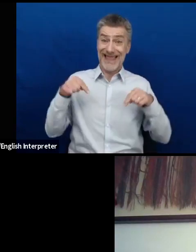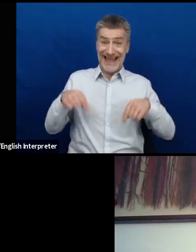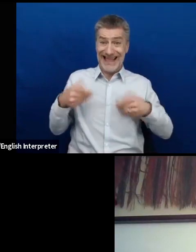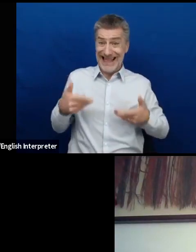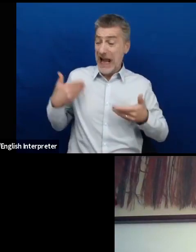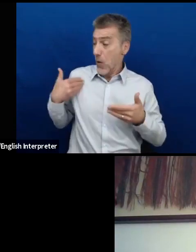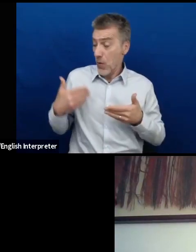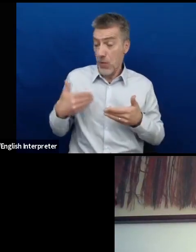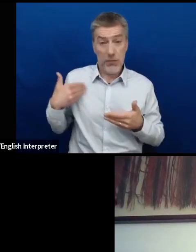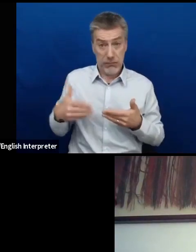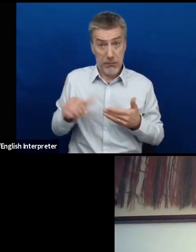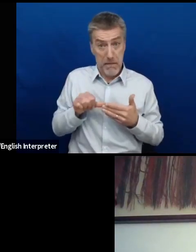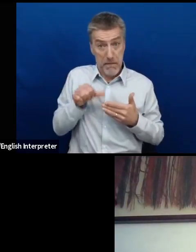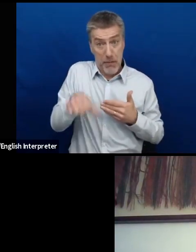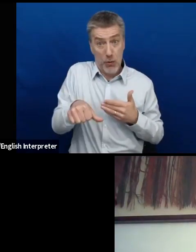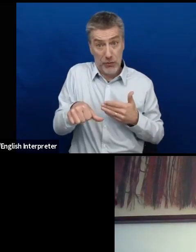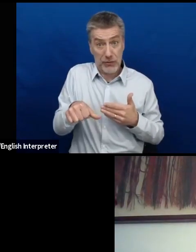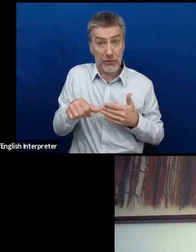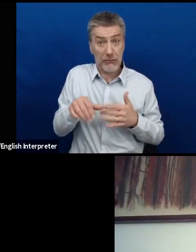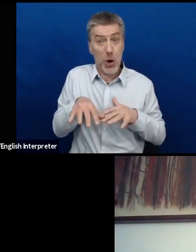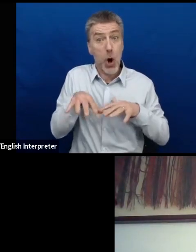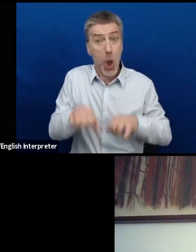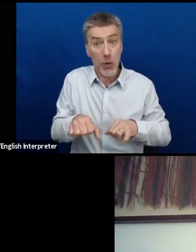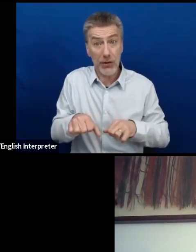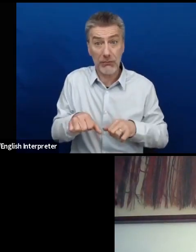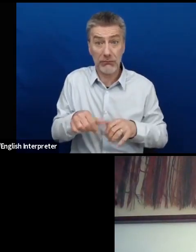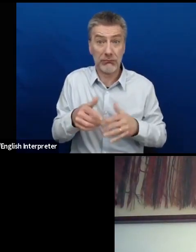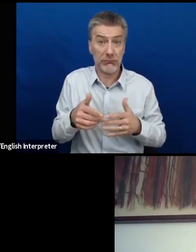take post clone yalty as a category for all analysis